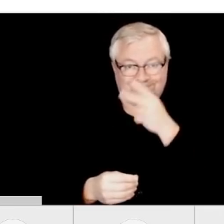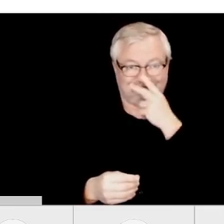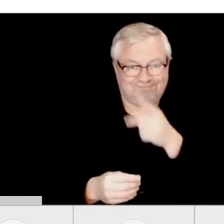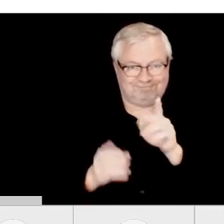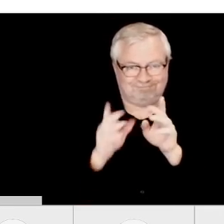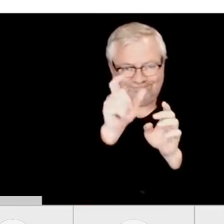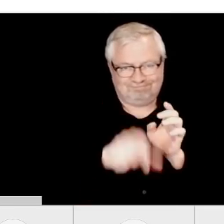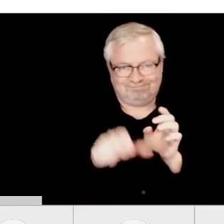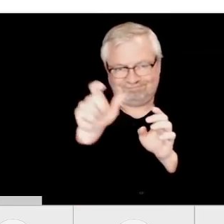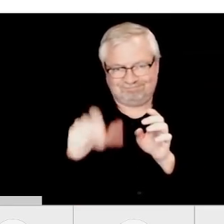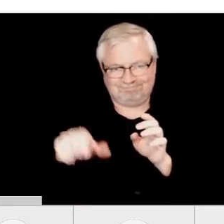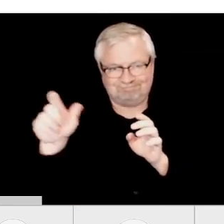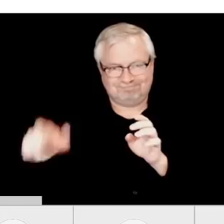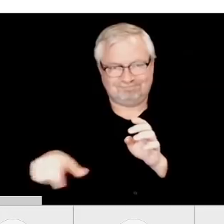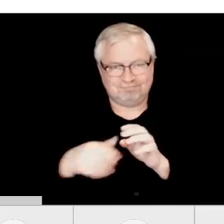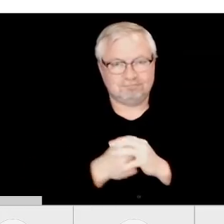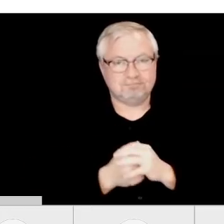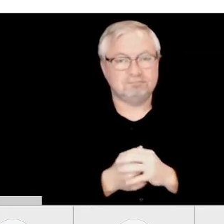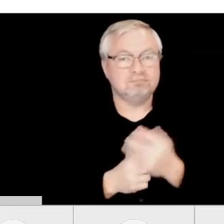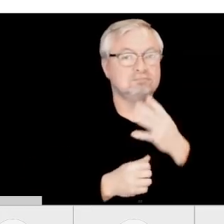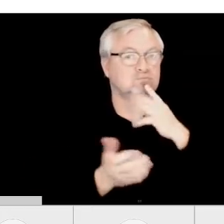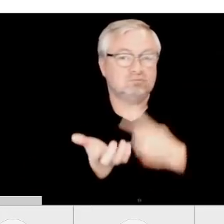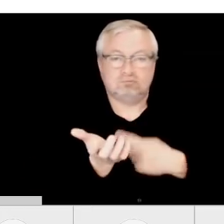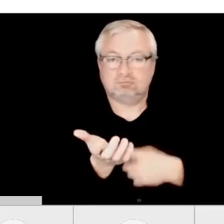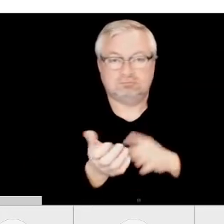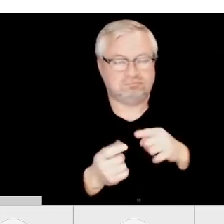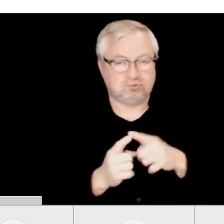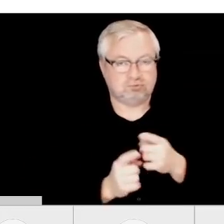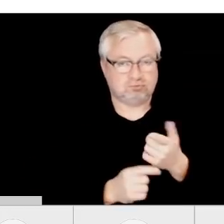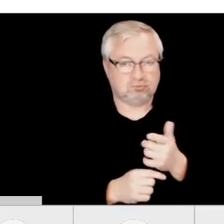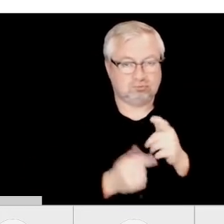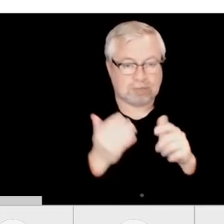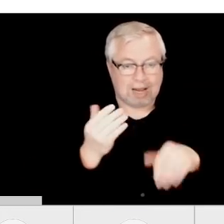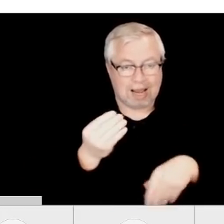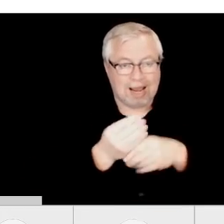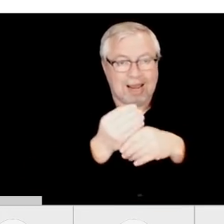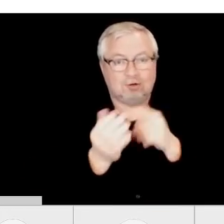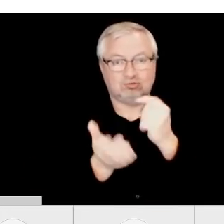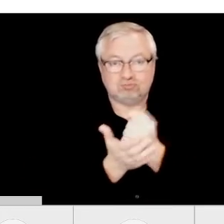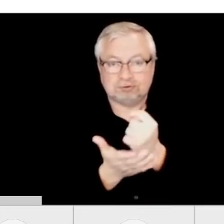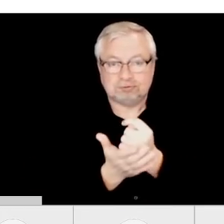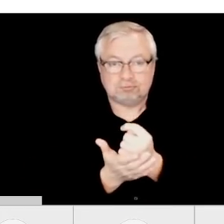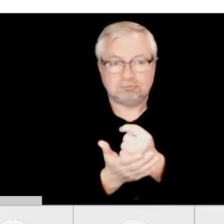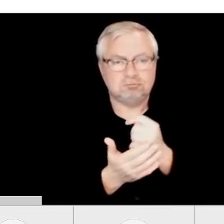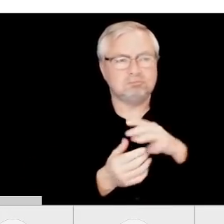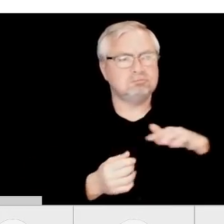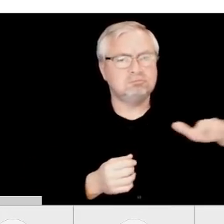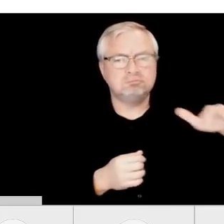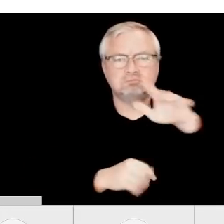question of the impact of treatment. Folks are of course very interested in saying what if a treatment is